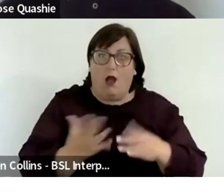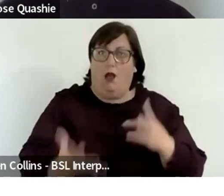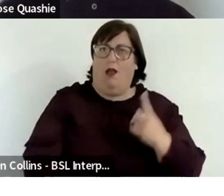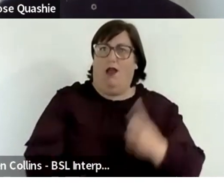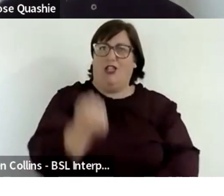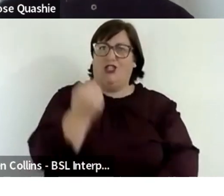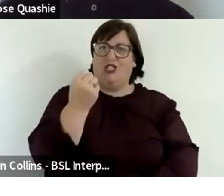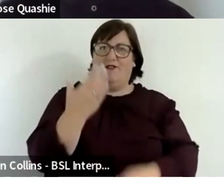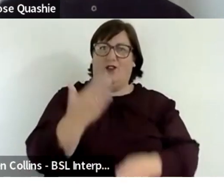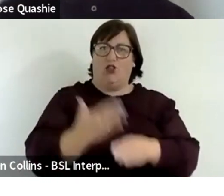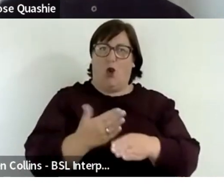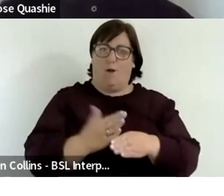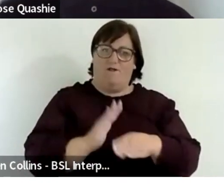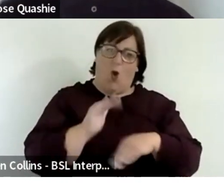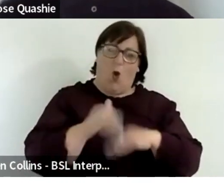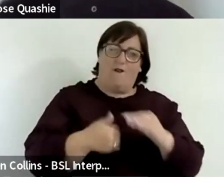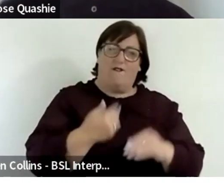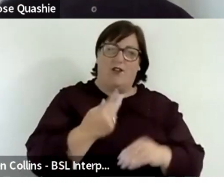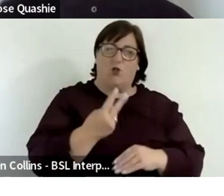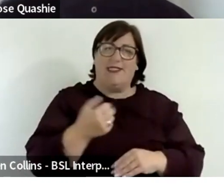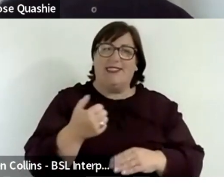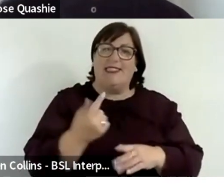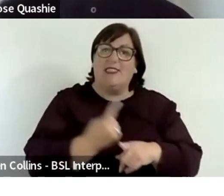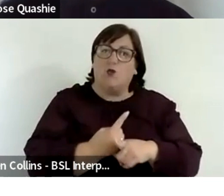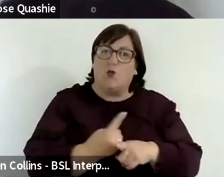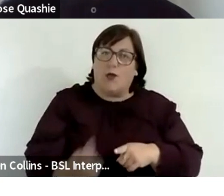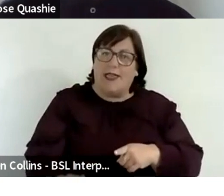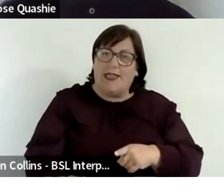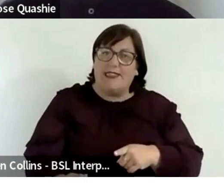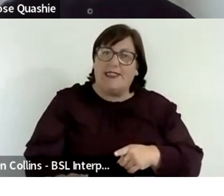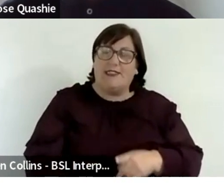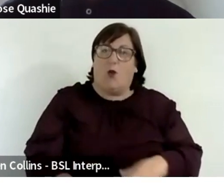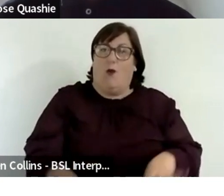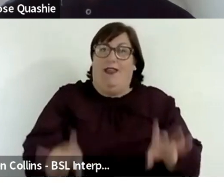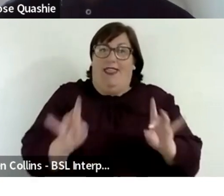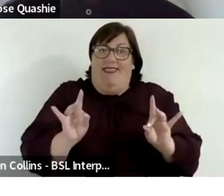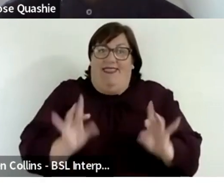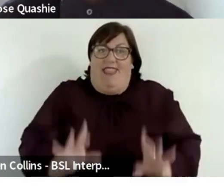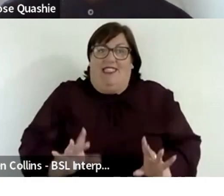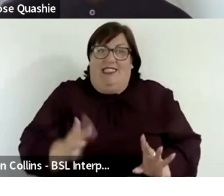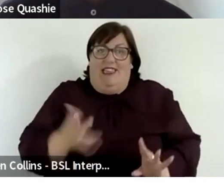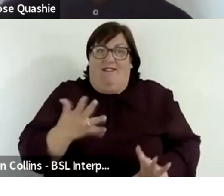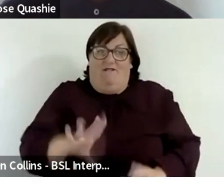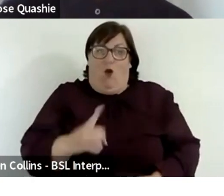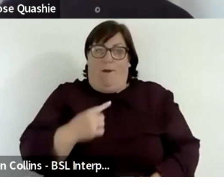That's it from me in terms of giving you that overview and also from Richard in terms of the HS2 education programme.